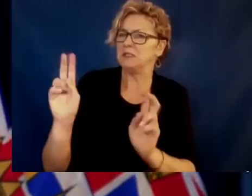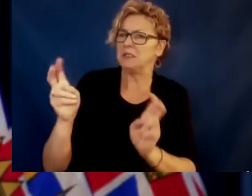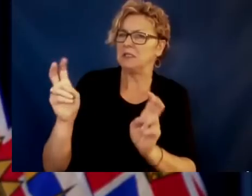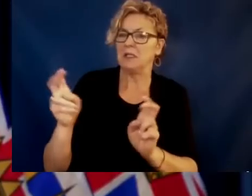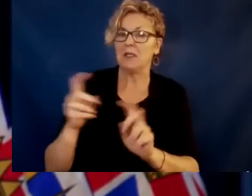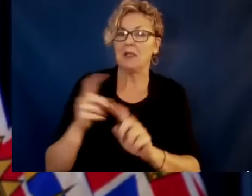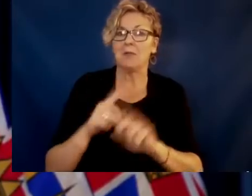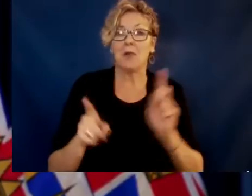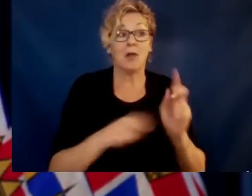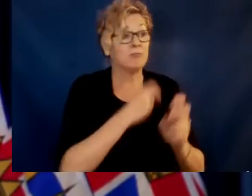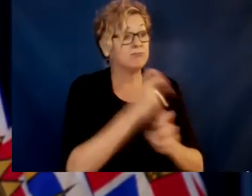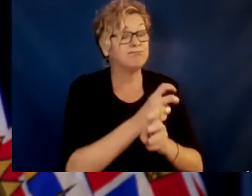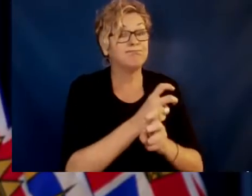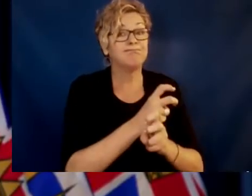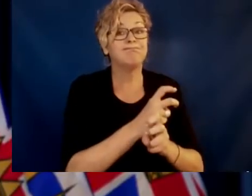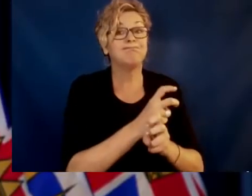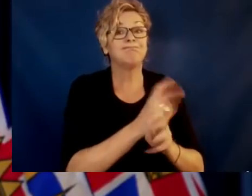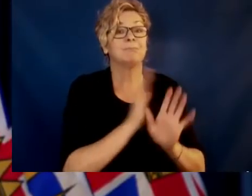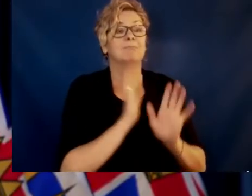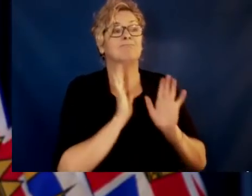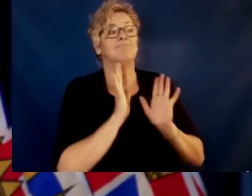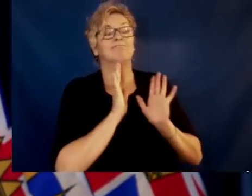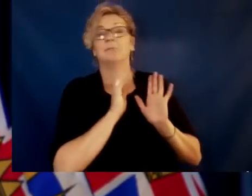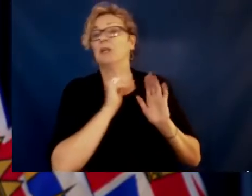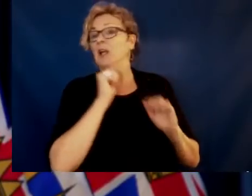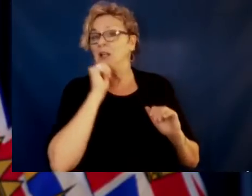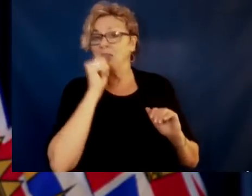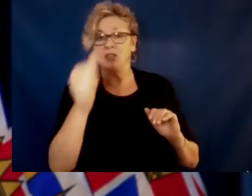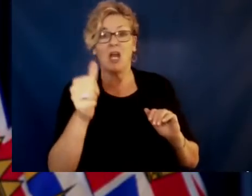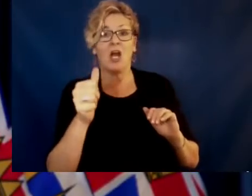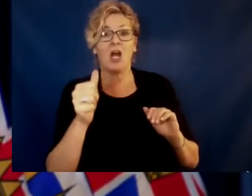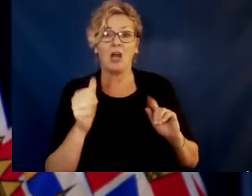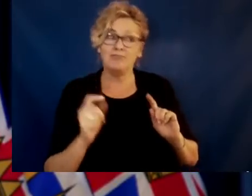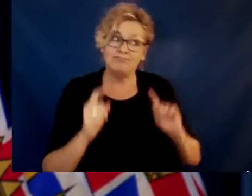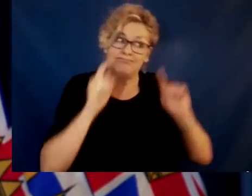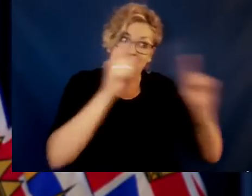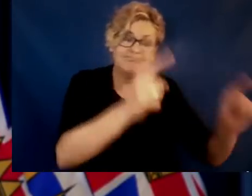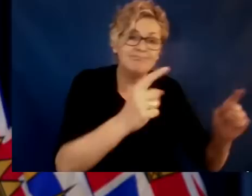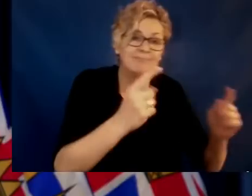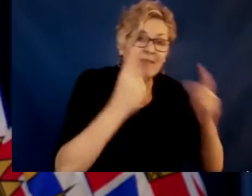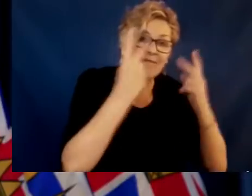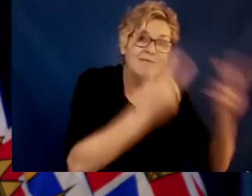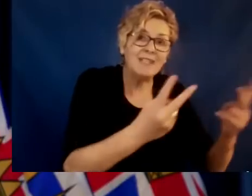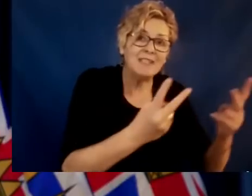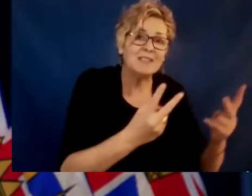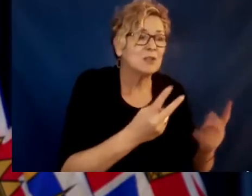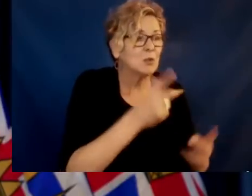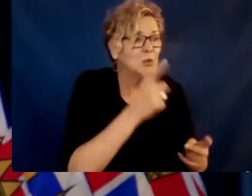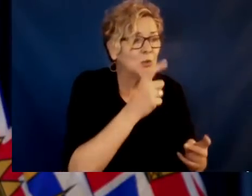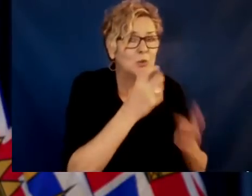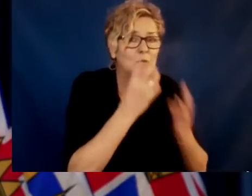are doing is making a difference. It makes a difference for you, your family, your loved ones, for